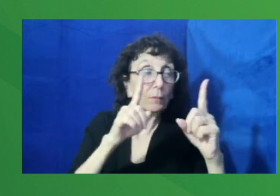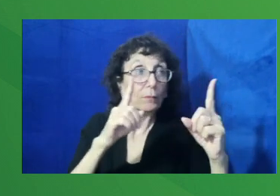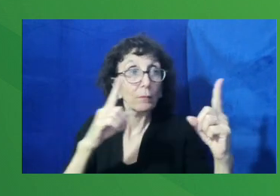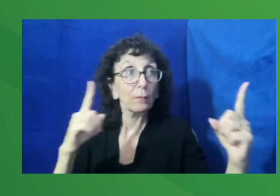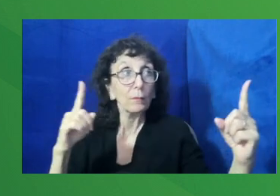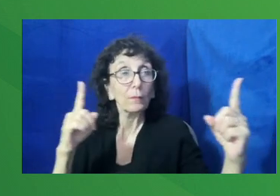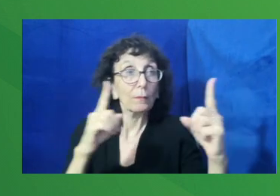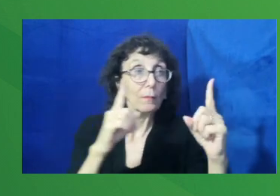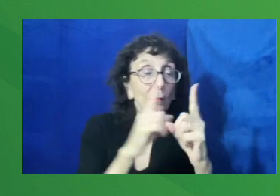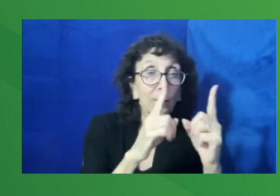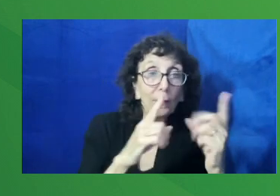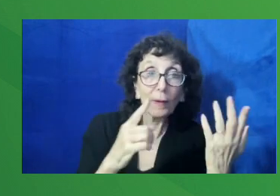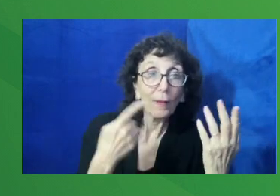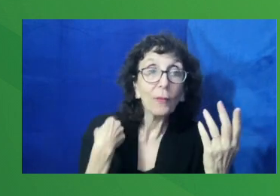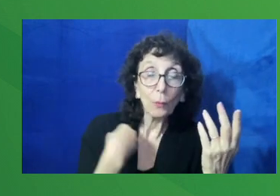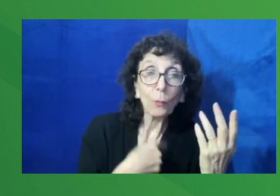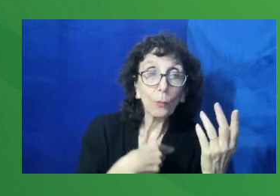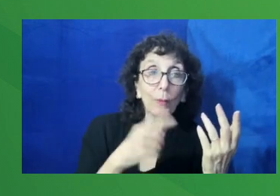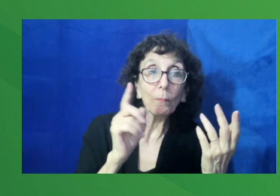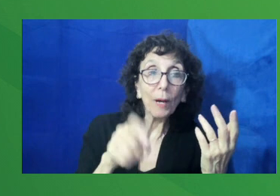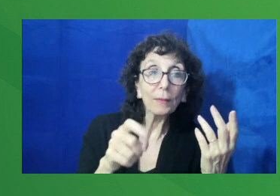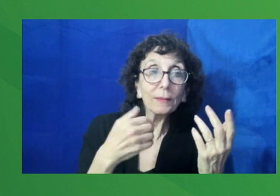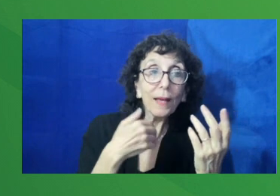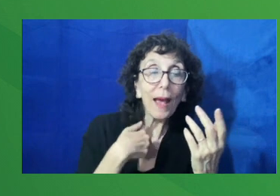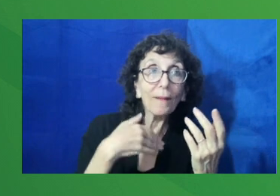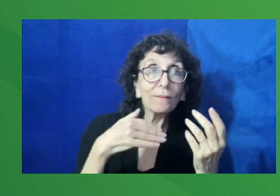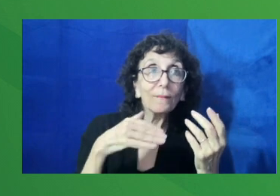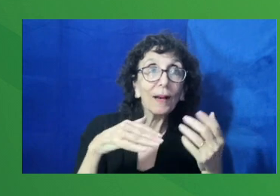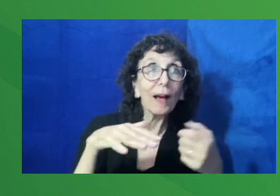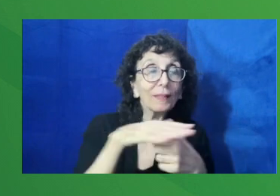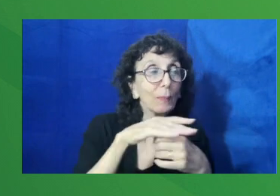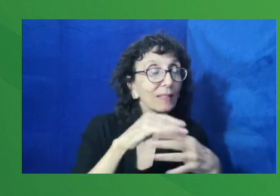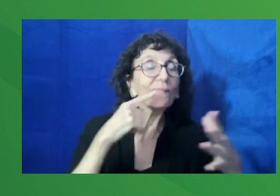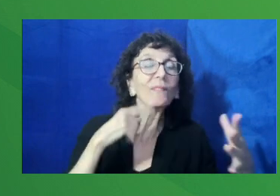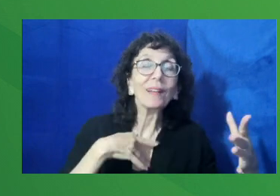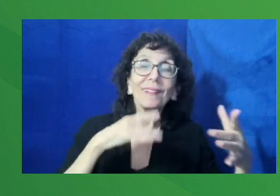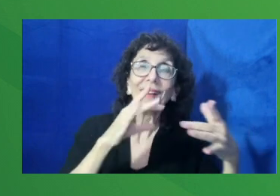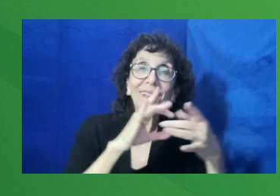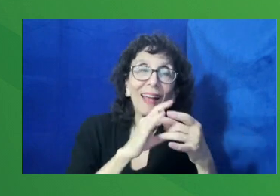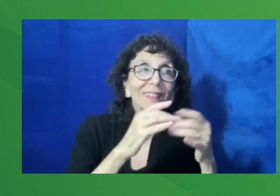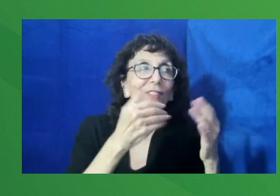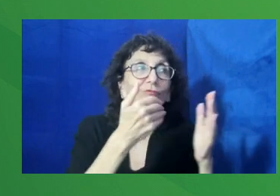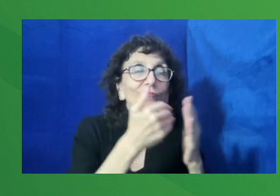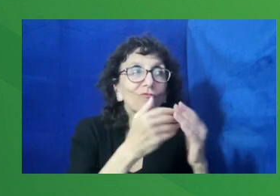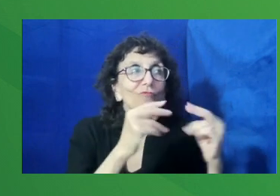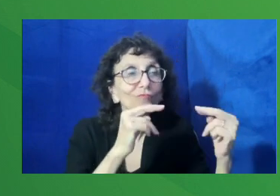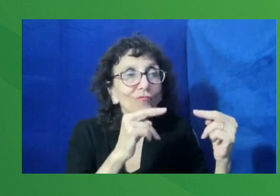must have a space that's together, it's close, it's connected. Elevation, not too high,